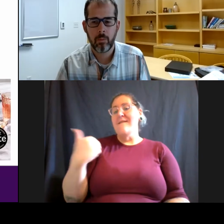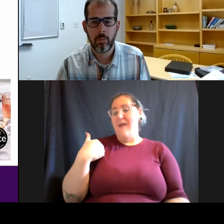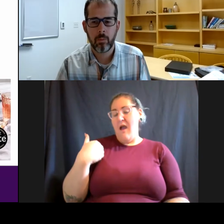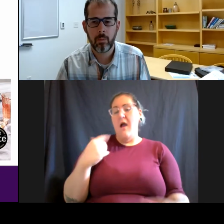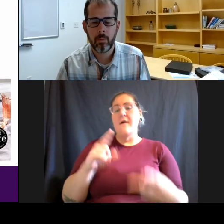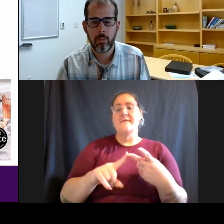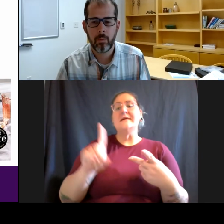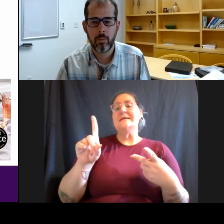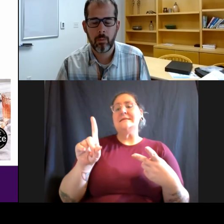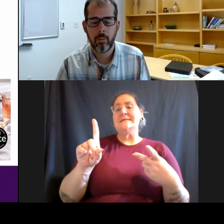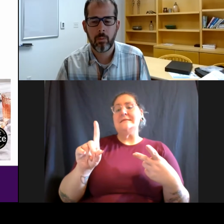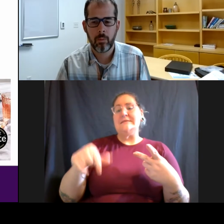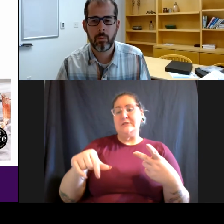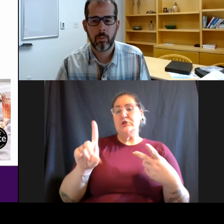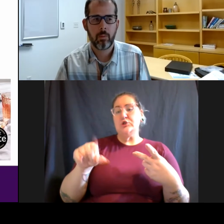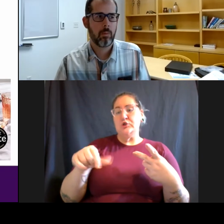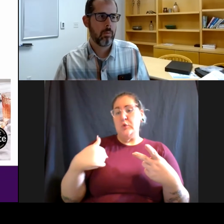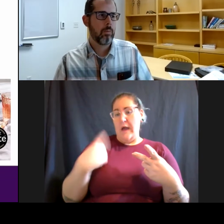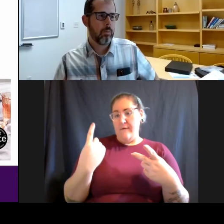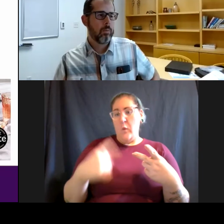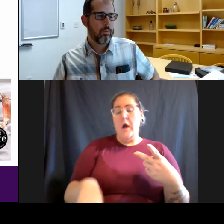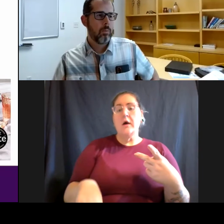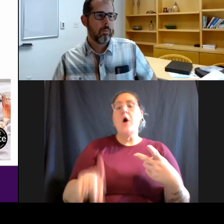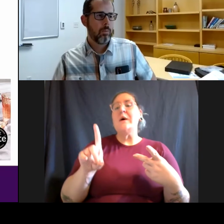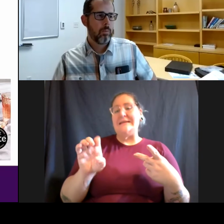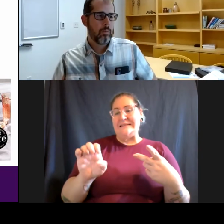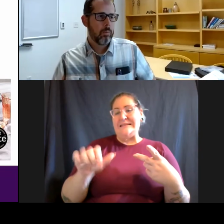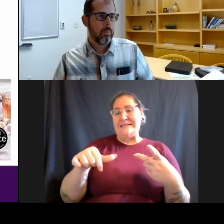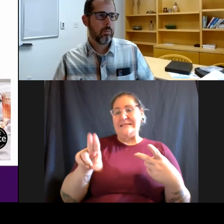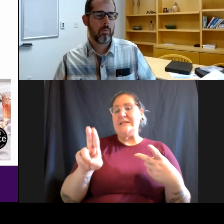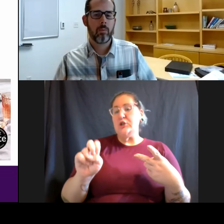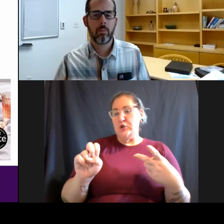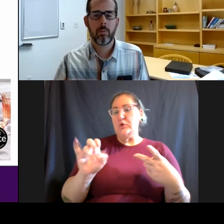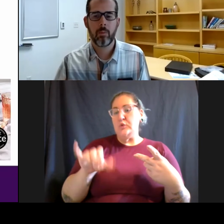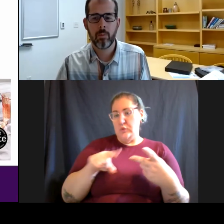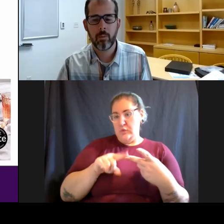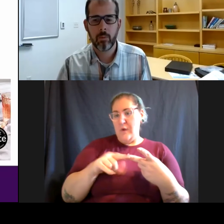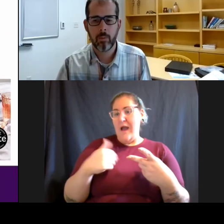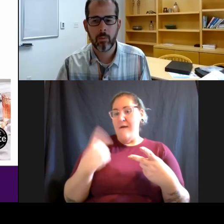the color contrast analyzer from TPGI, which is downloadable on, you can use it across